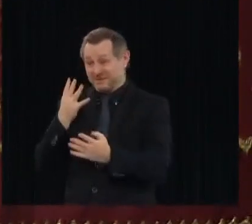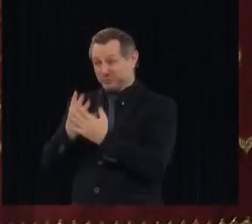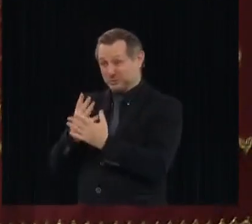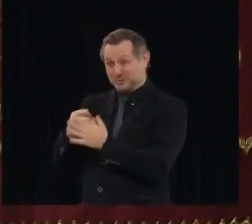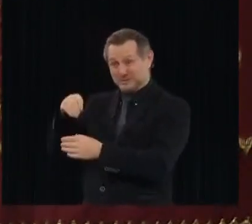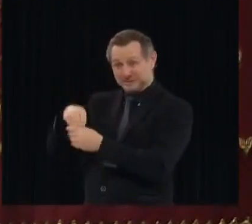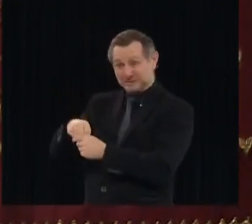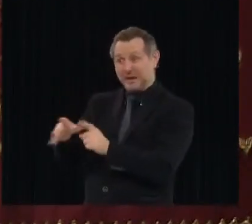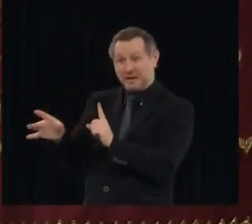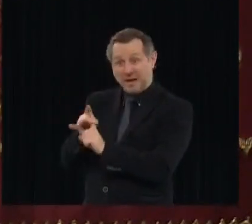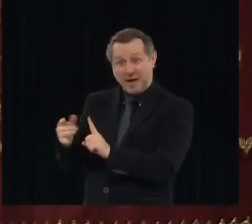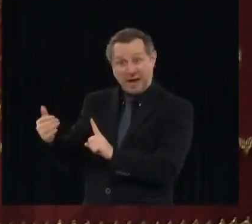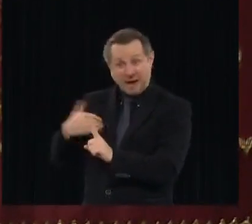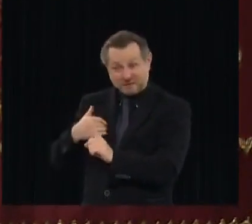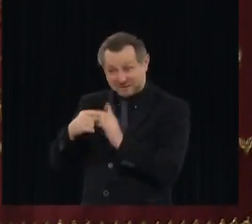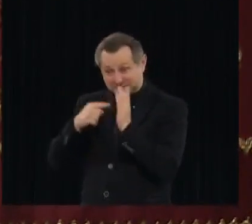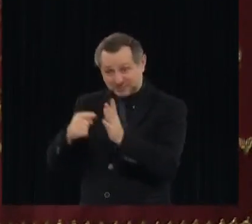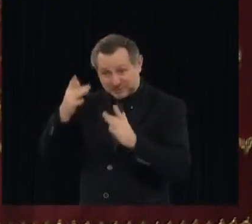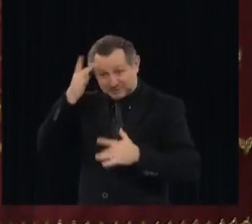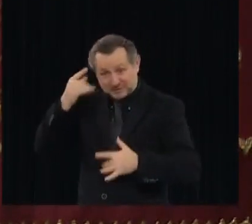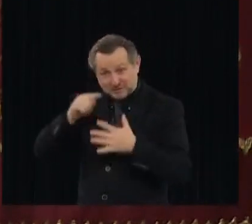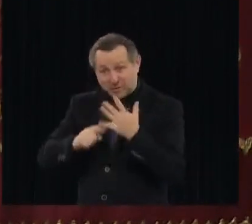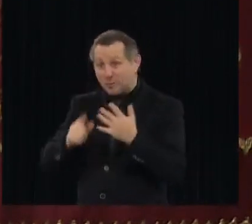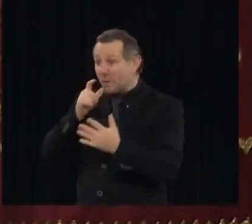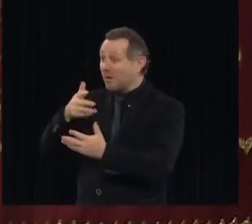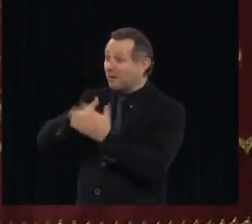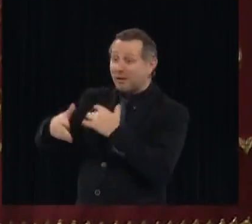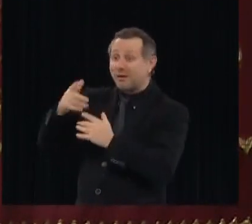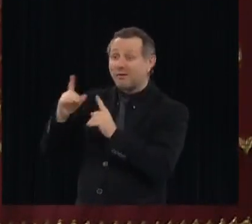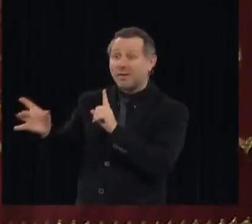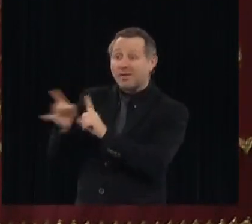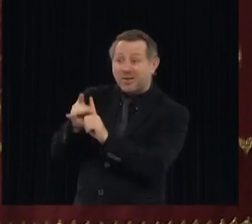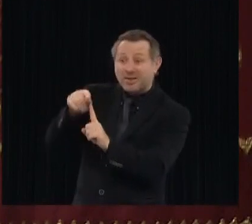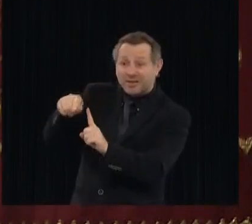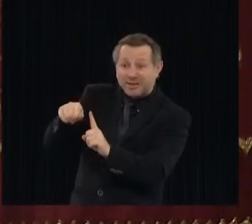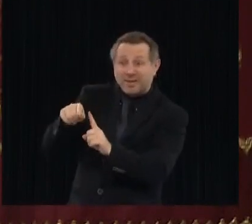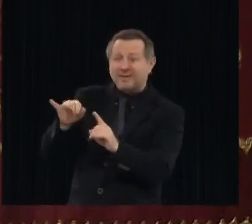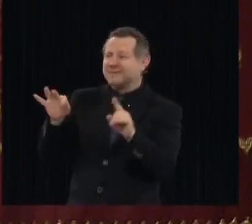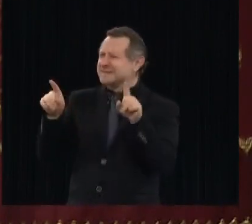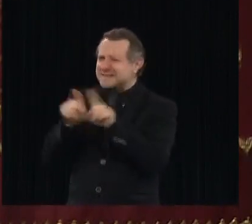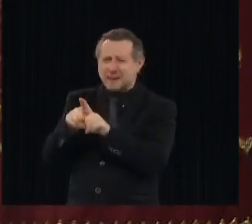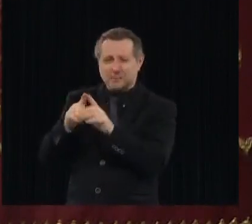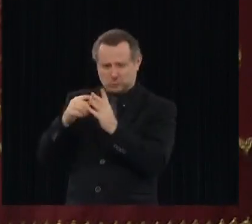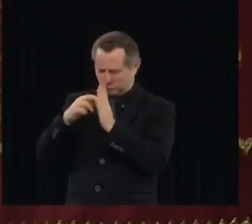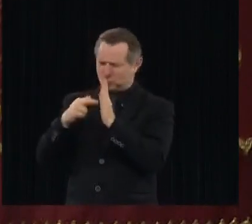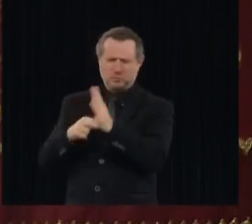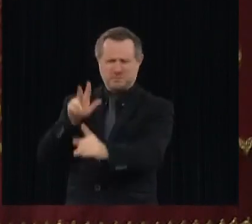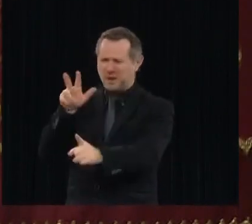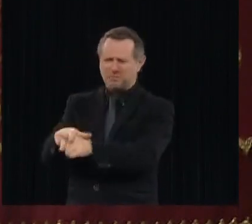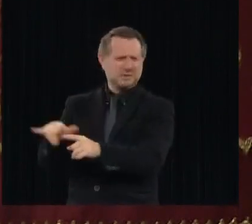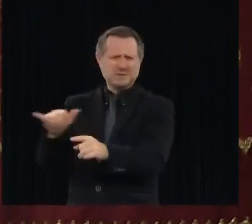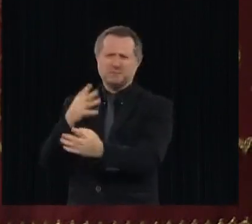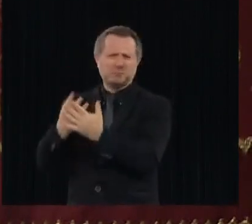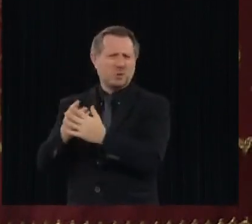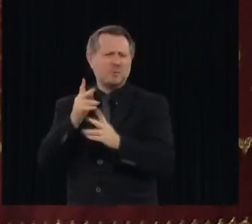OF PRISONS. THE SAME CRITERIA OUTSIDE PRISON WALLS, IF ARE YOU SYMPTOMATIC OR